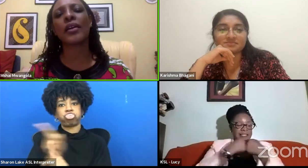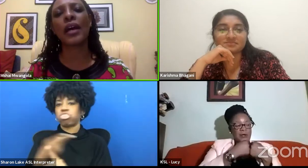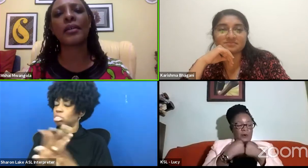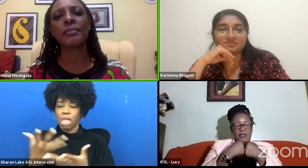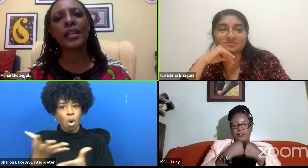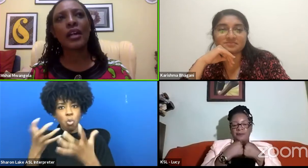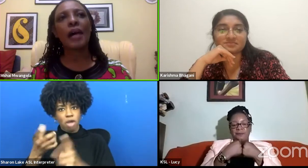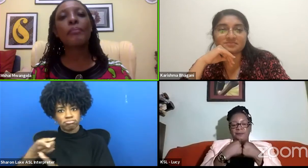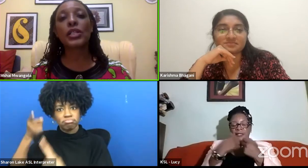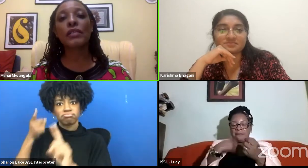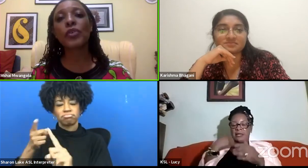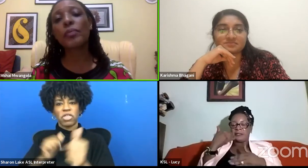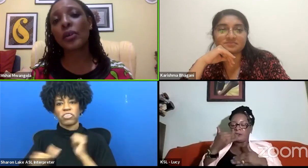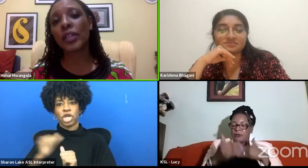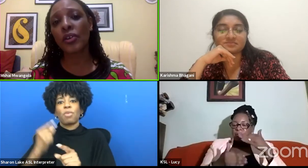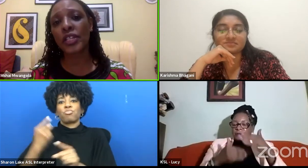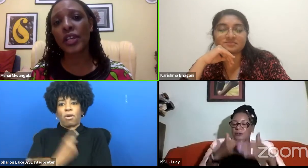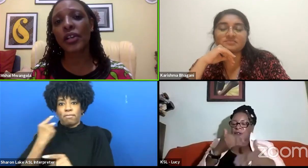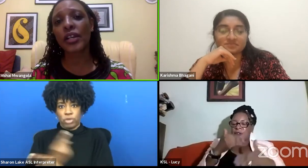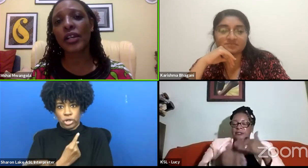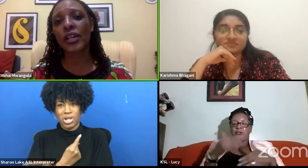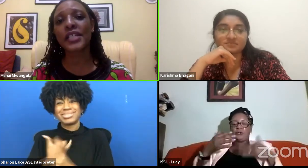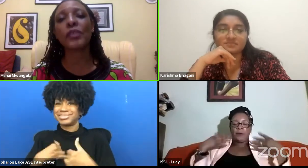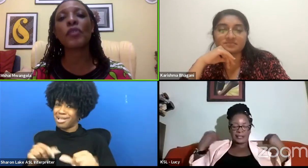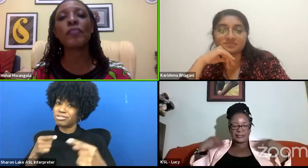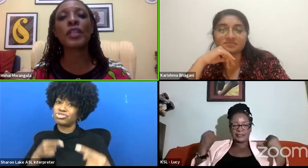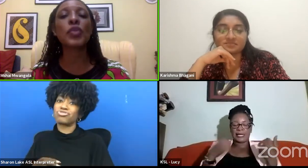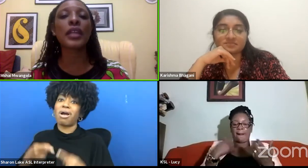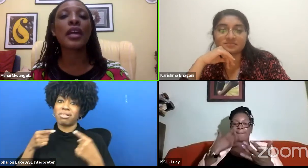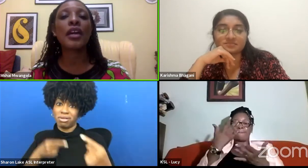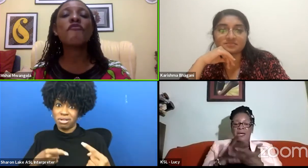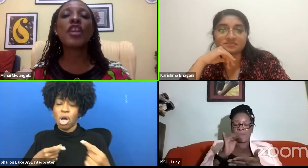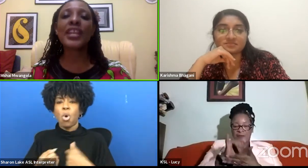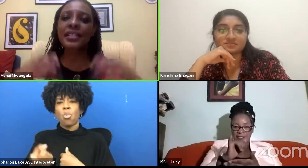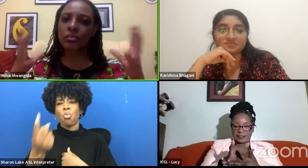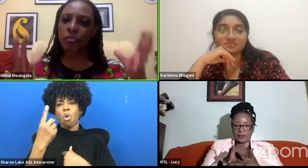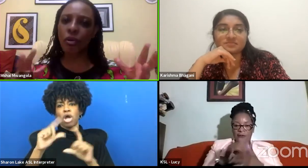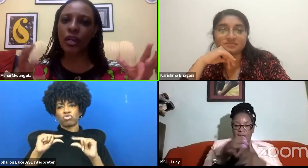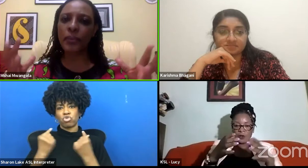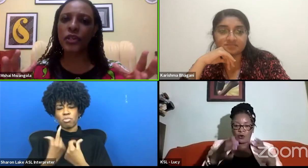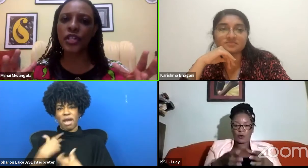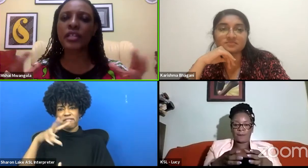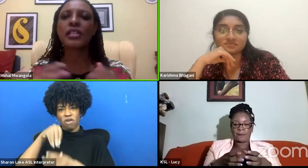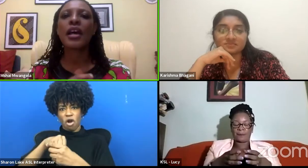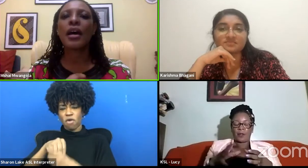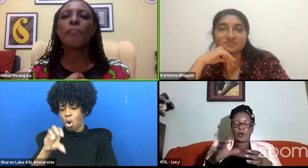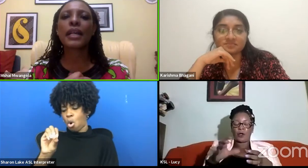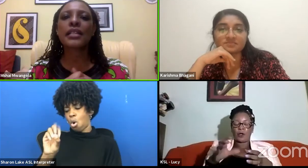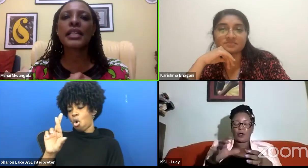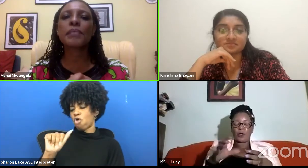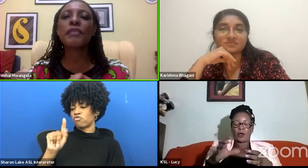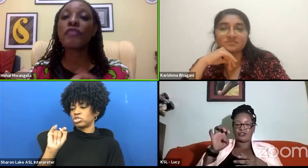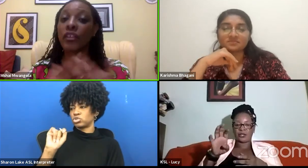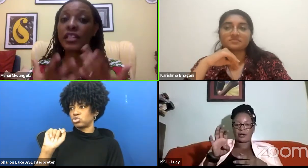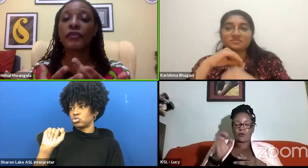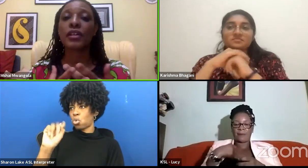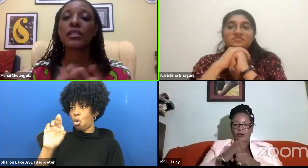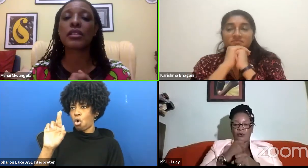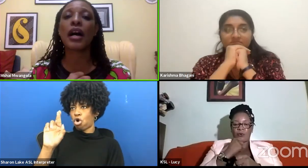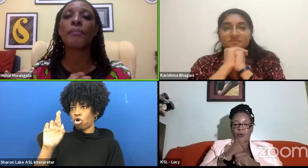I'm part of a group called The Orature Collective and we've been doing various smaller projects but it's been very difficult